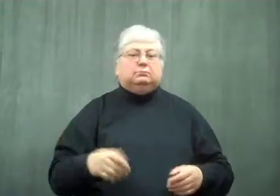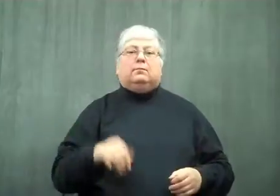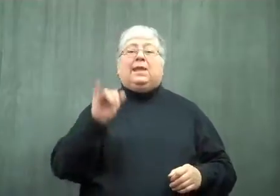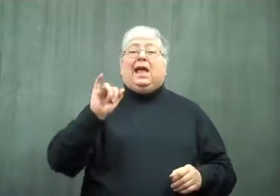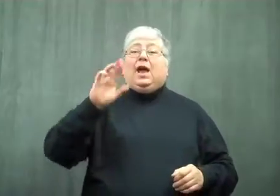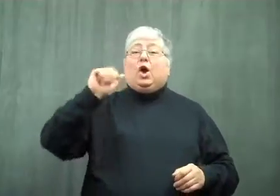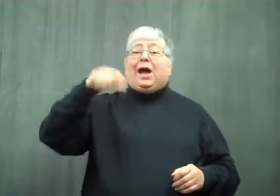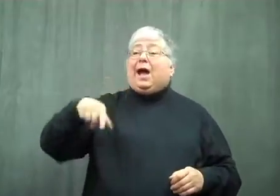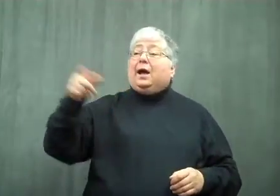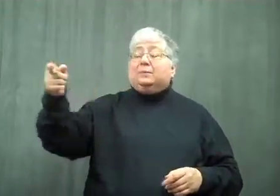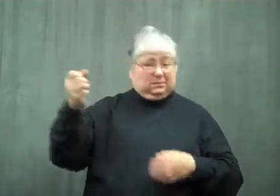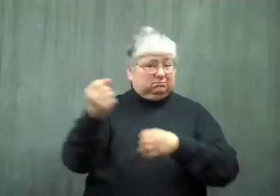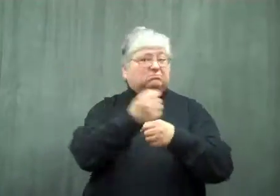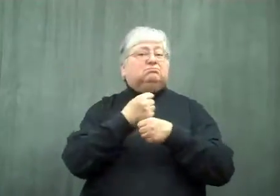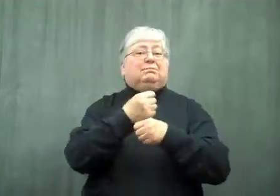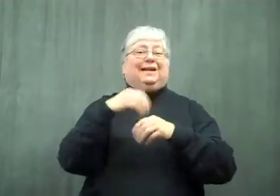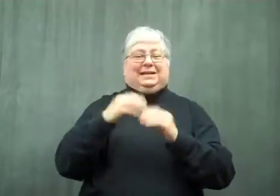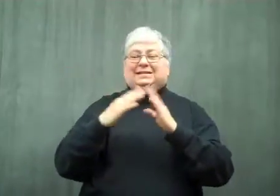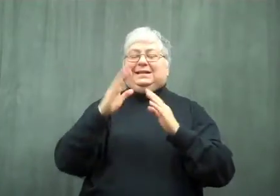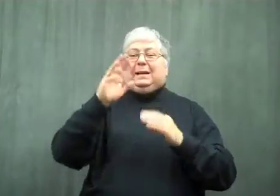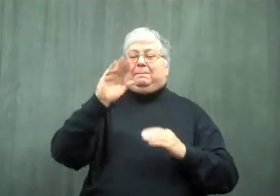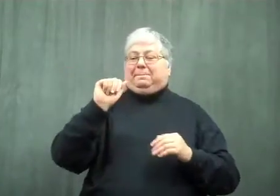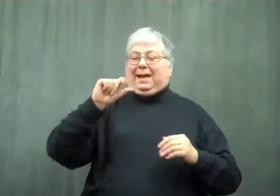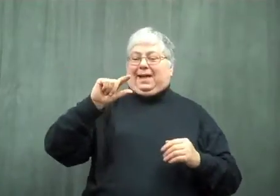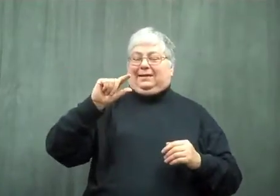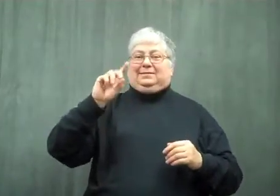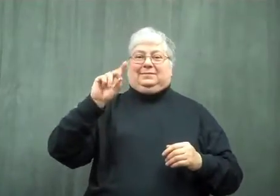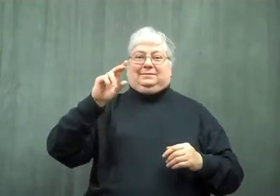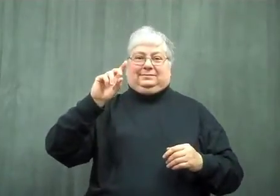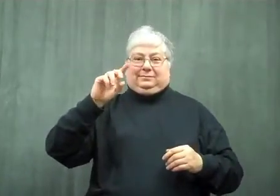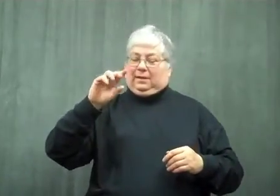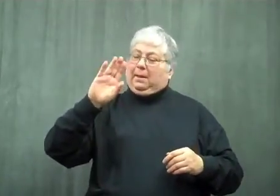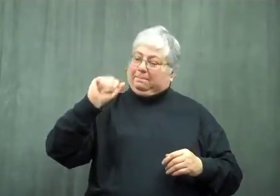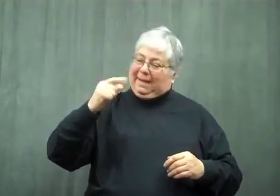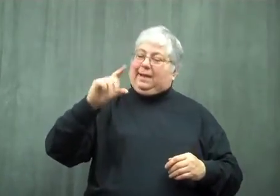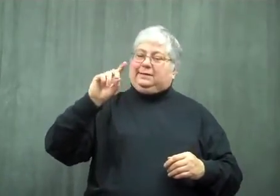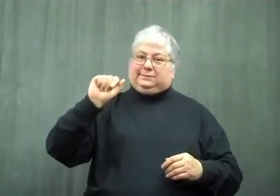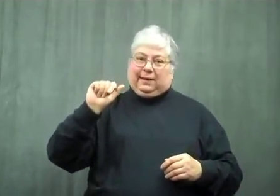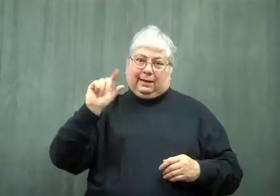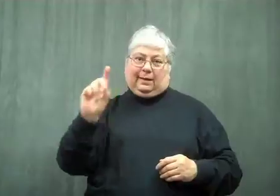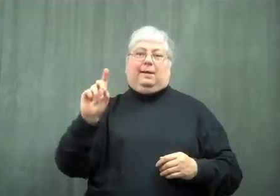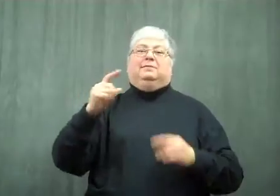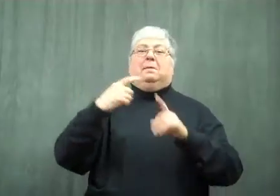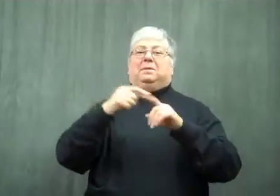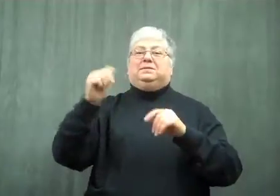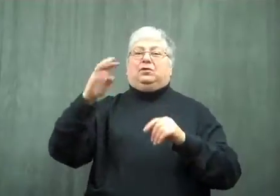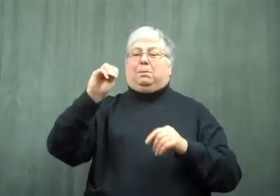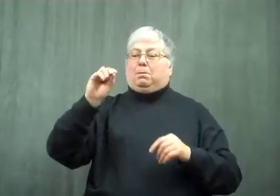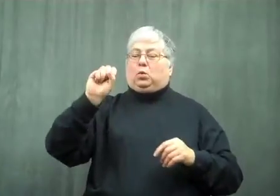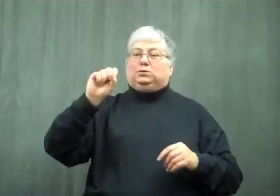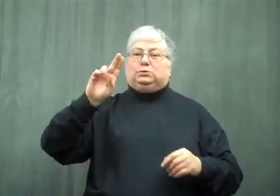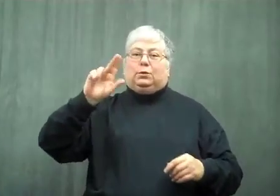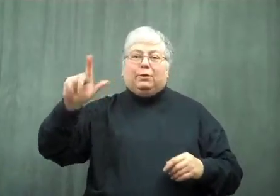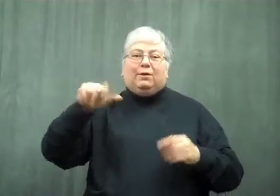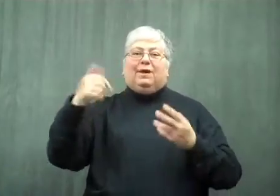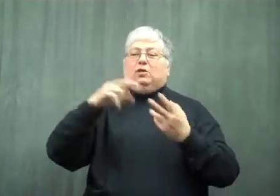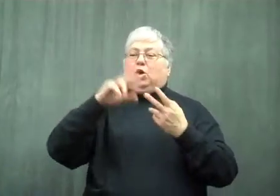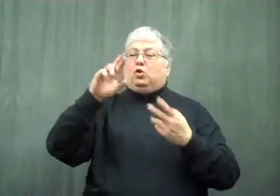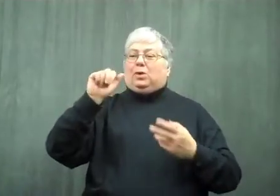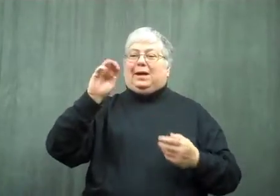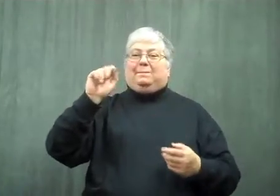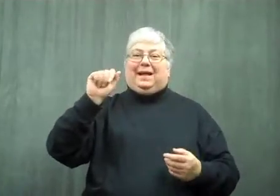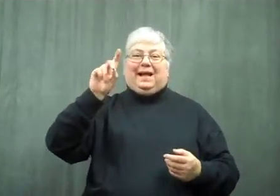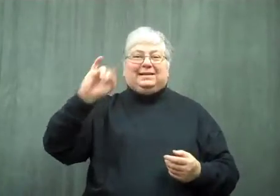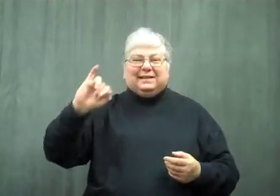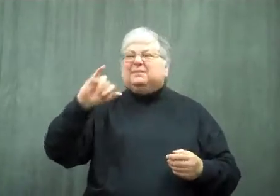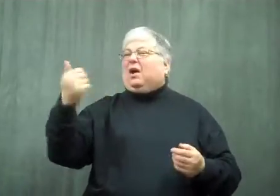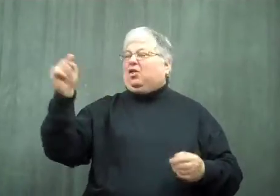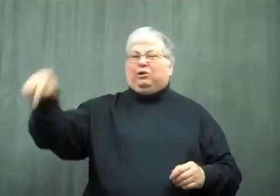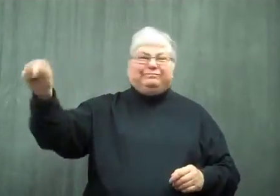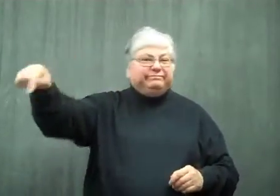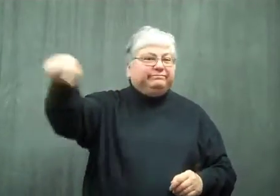There were protests in Iraq in Bagdad, Mosul, Ramadi and other areas.